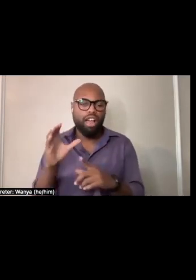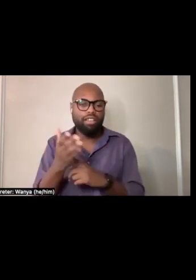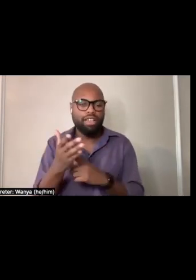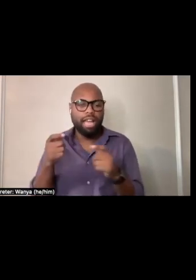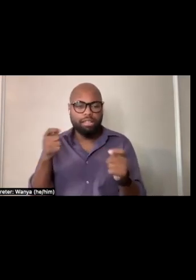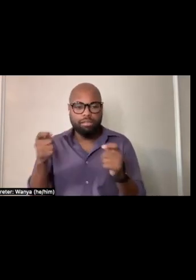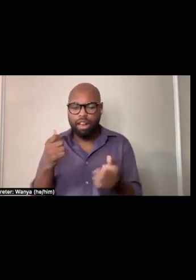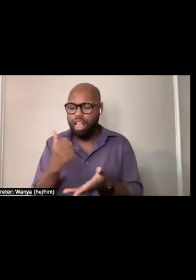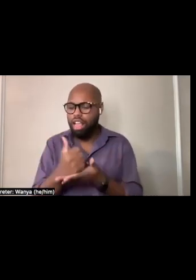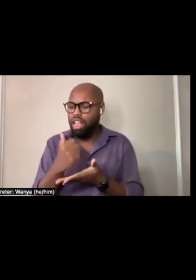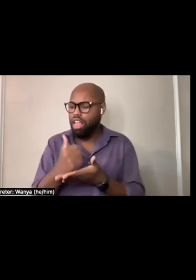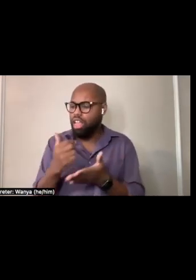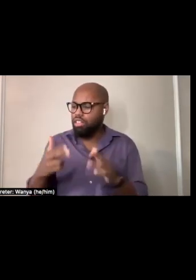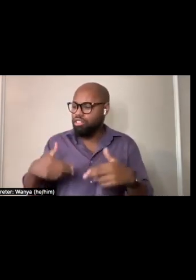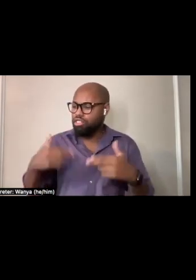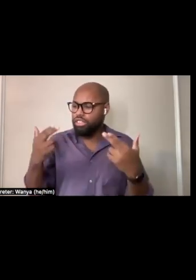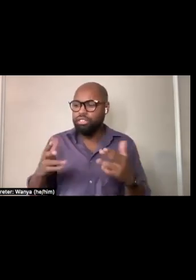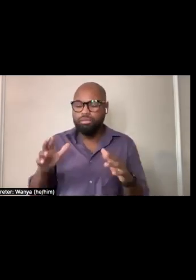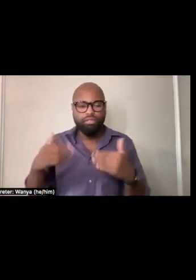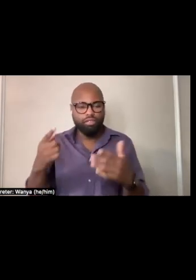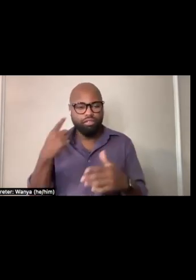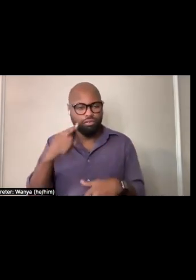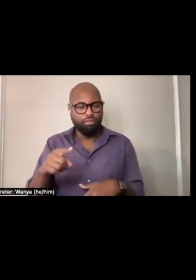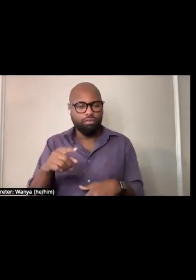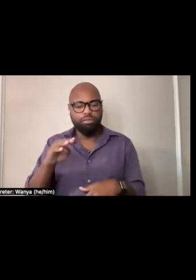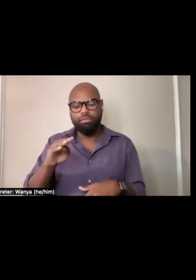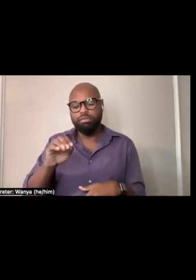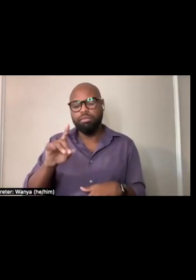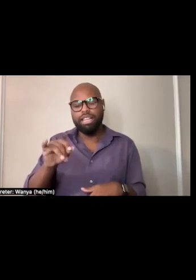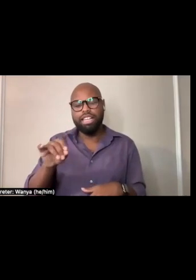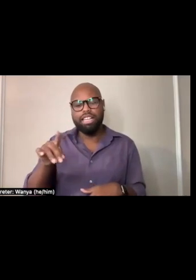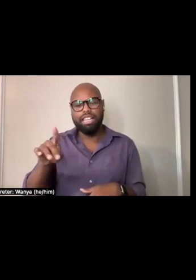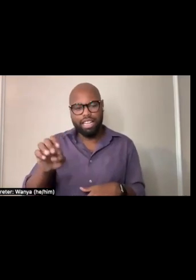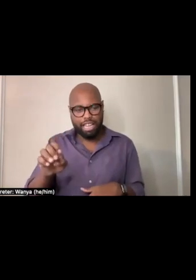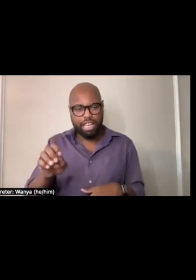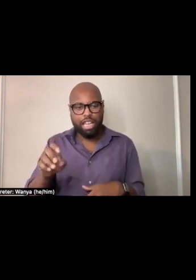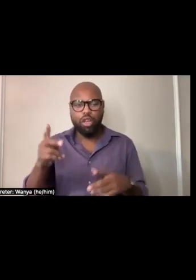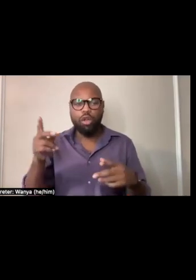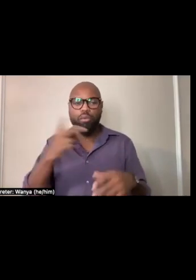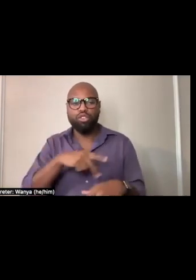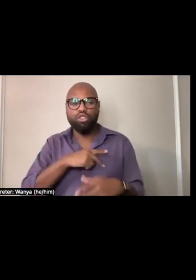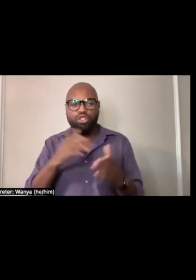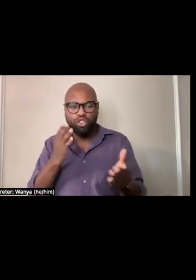Medicaid personal care services, and they helped to recruit and hire personal care workers.